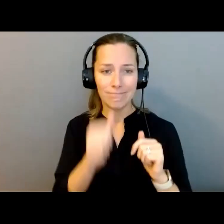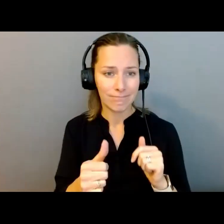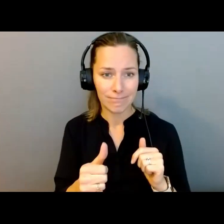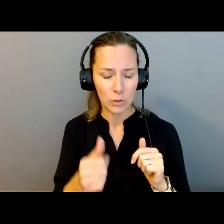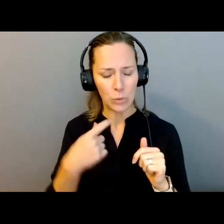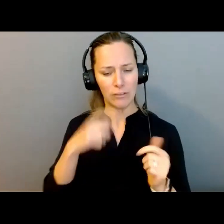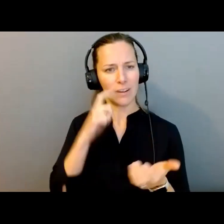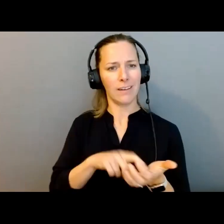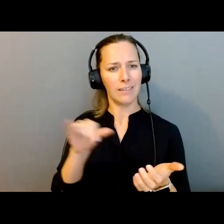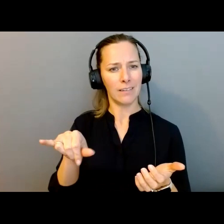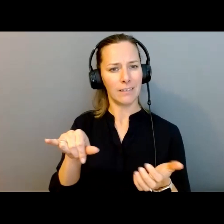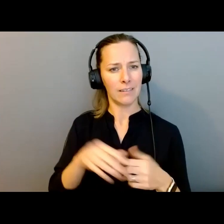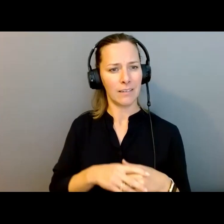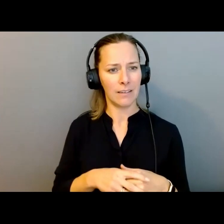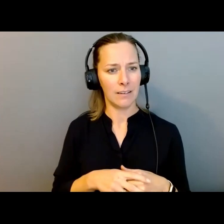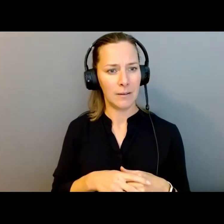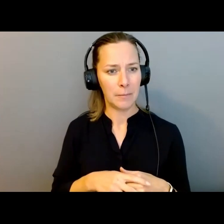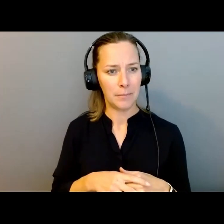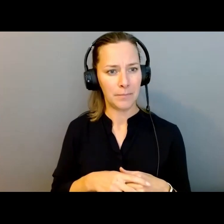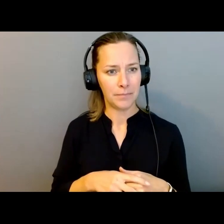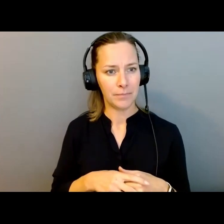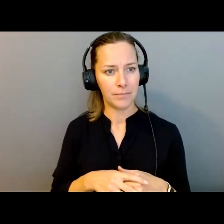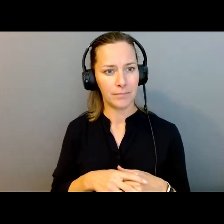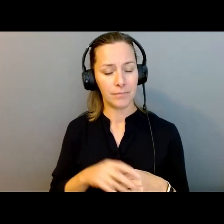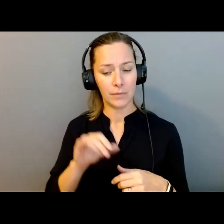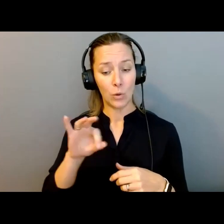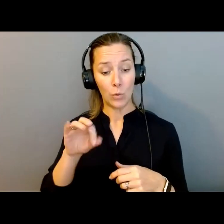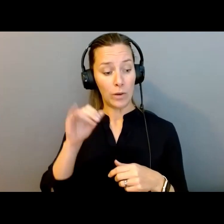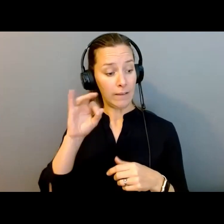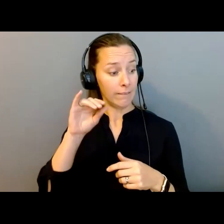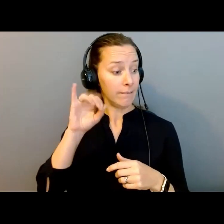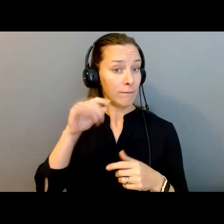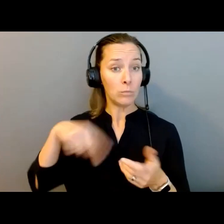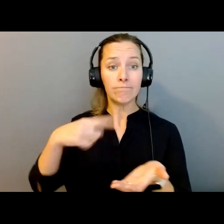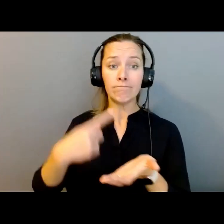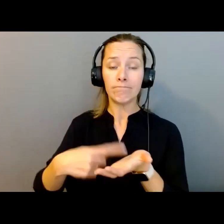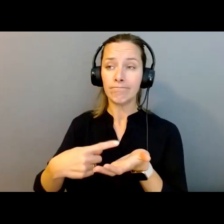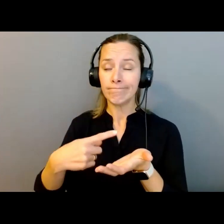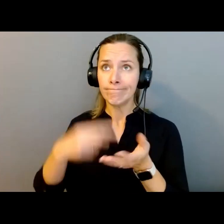And I think that, you know, when we want to think about inclusion, I think it's important